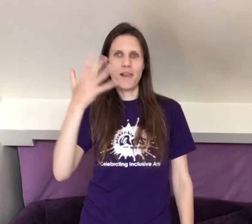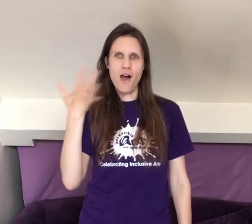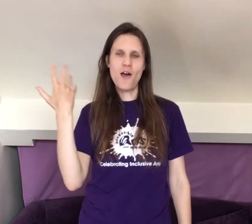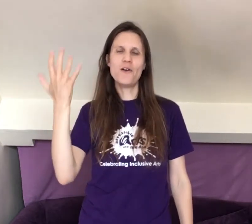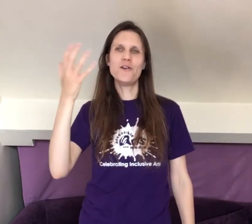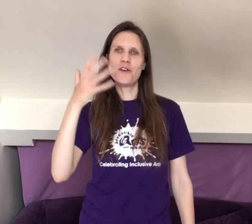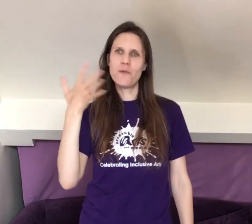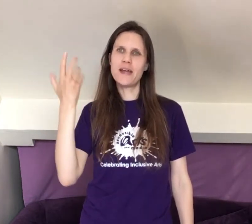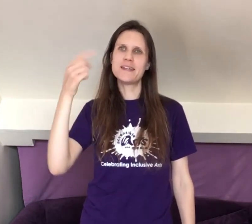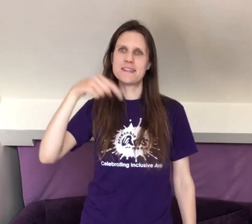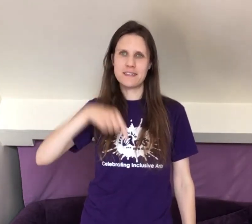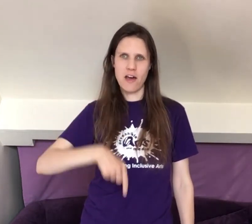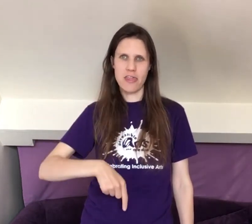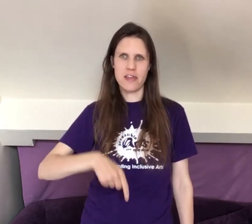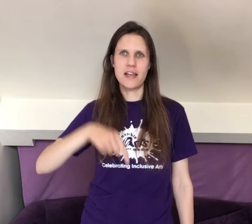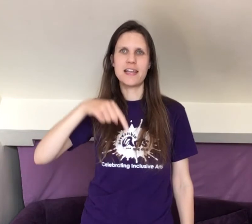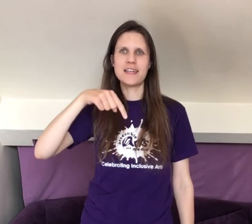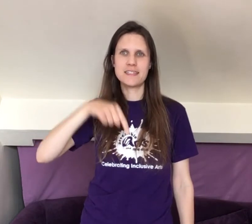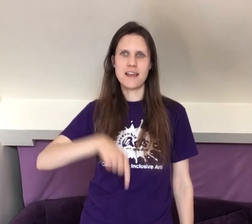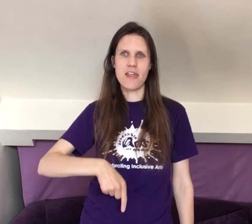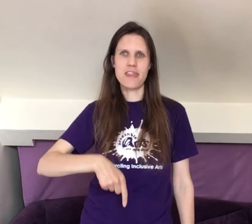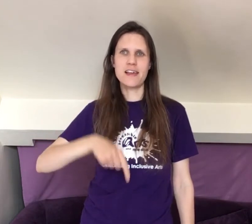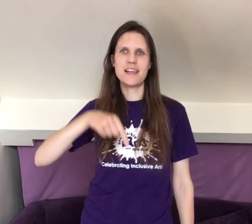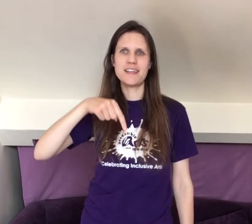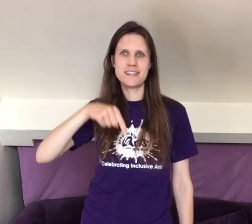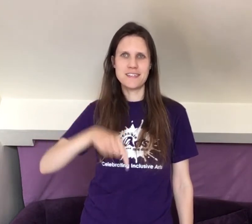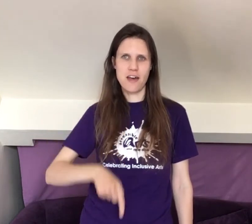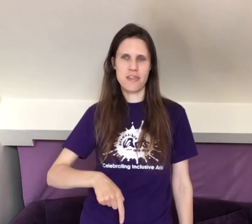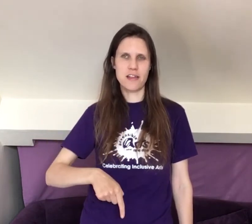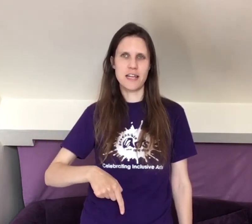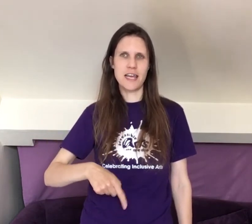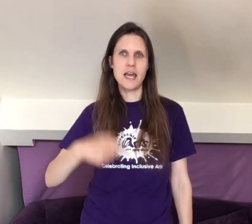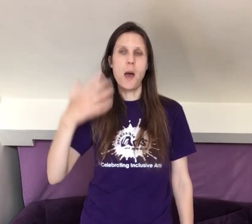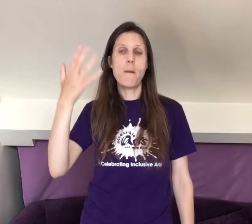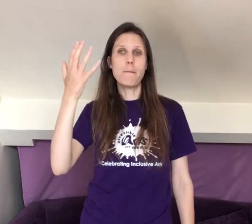Blow the wind southerly, southerly, southerly,